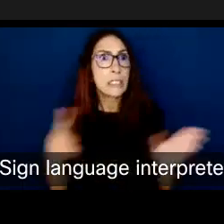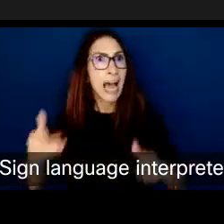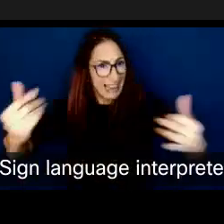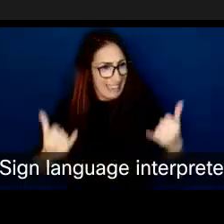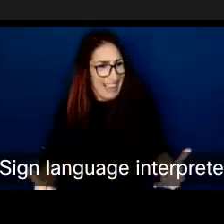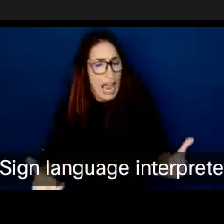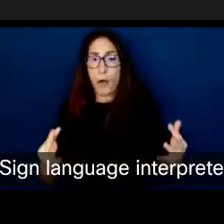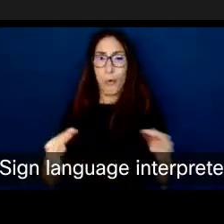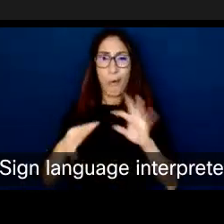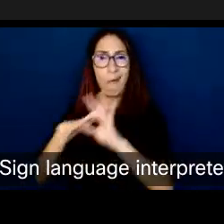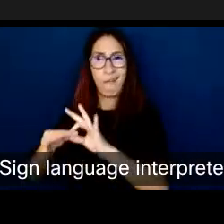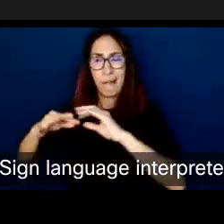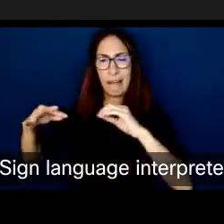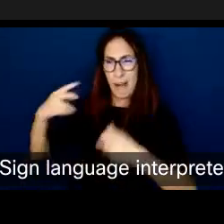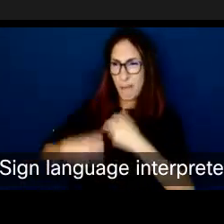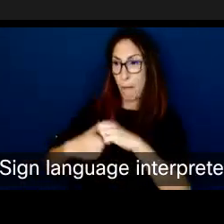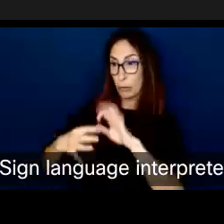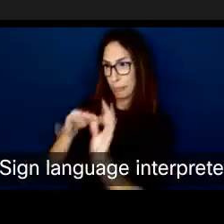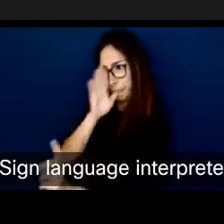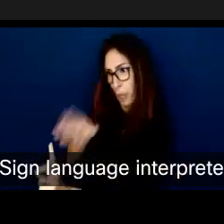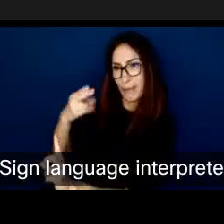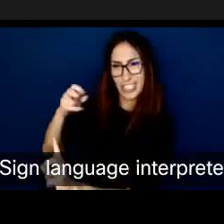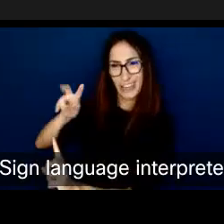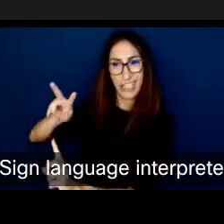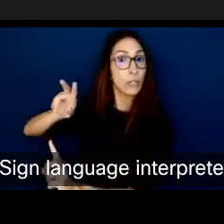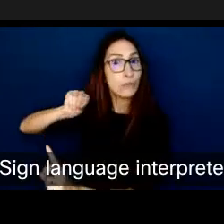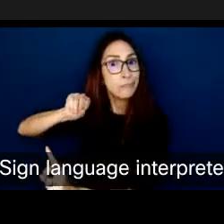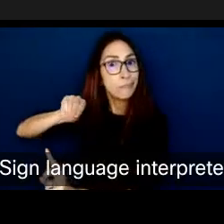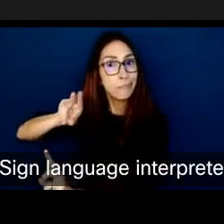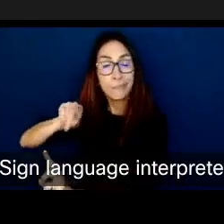but they're dealing with things related to aging that folks